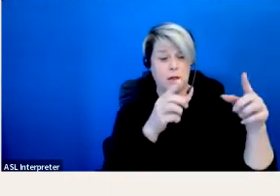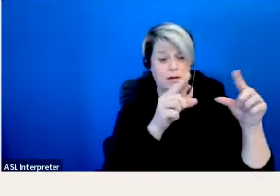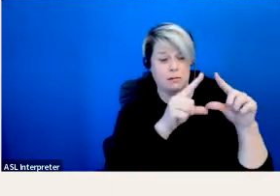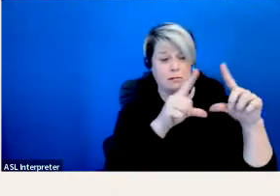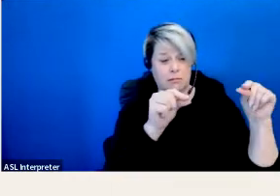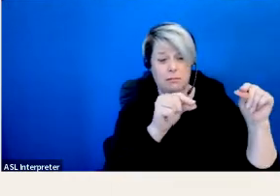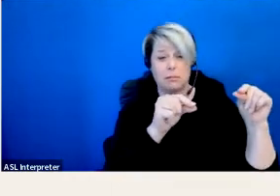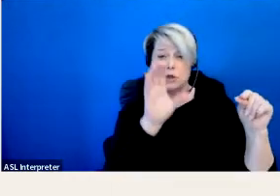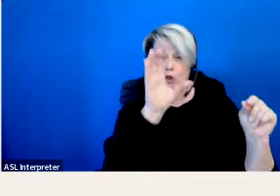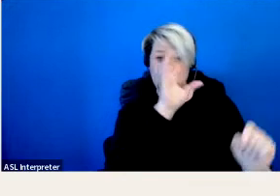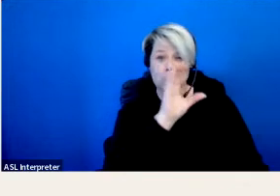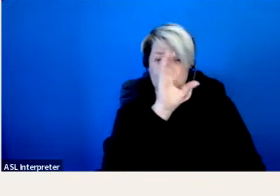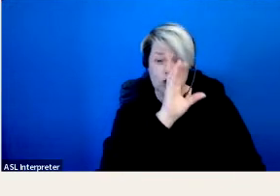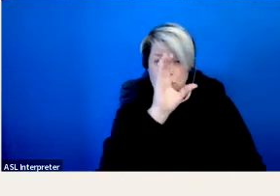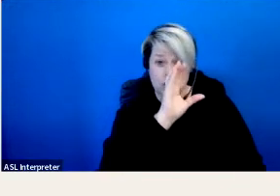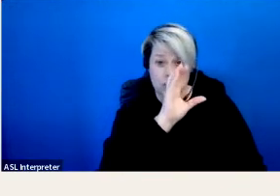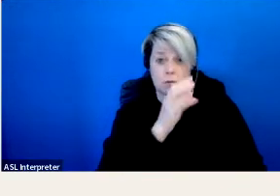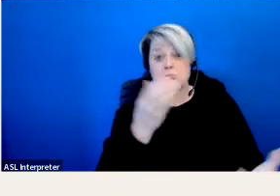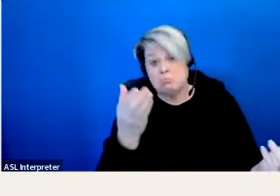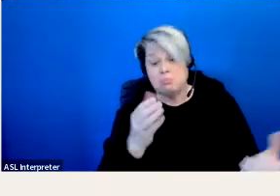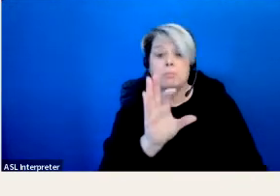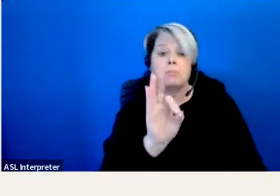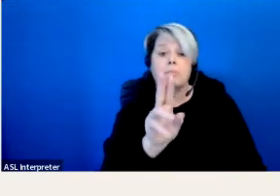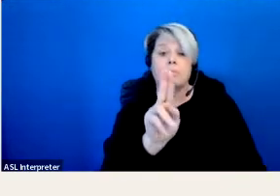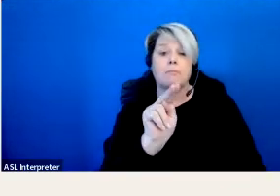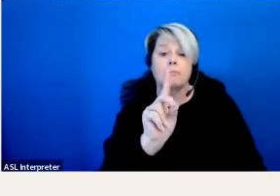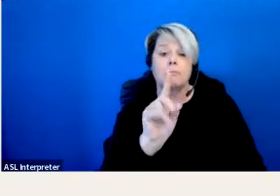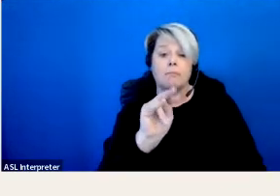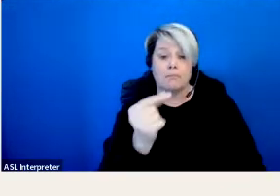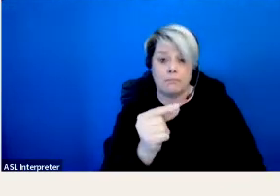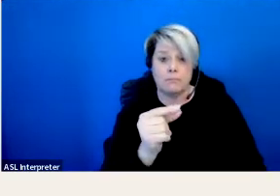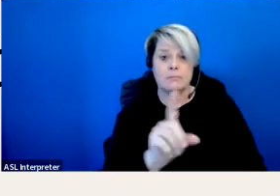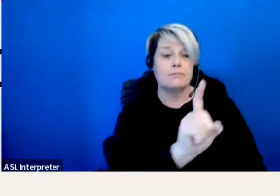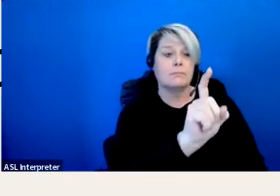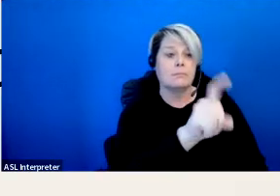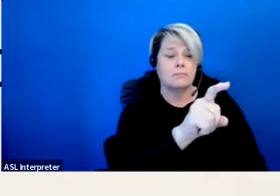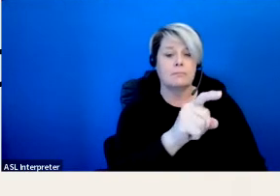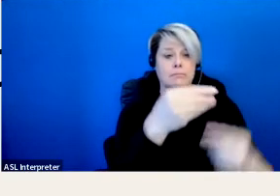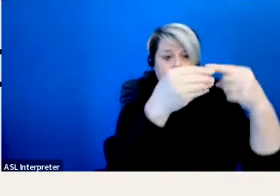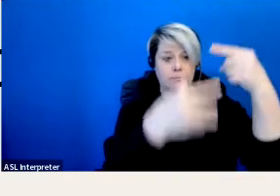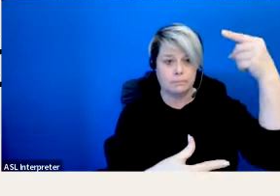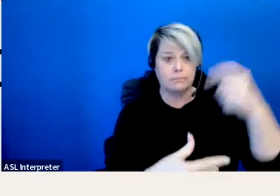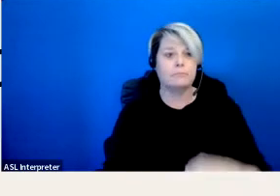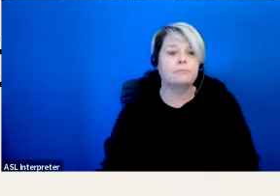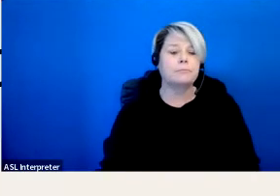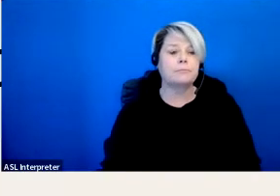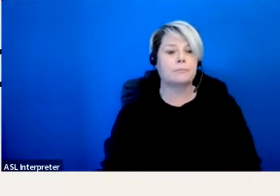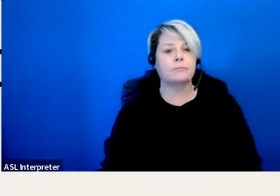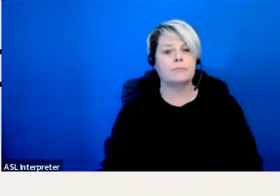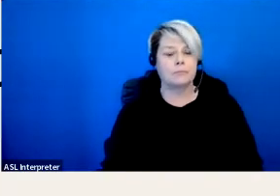corner you are going to see a search box. So you would type in your search box, and in this case,